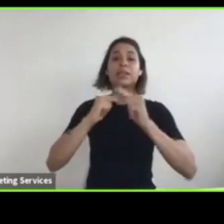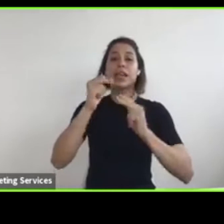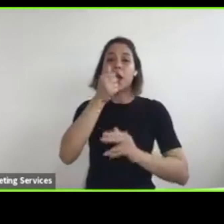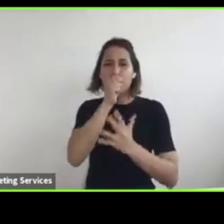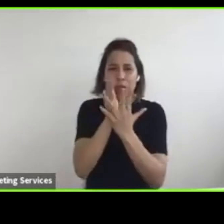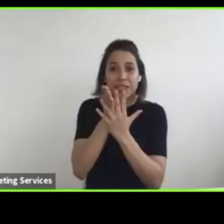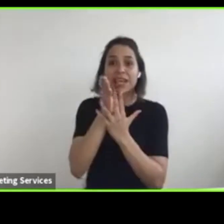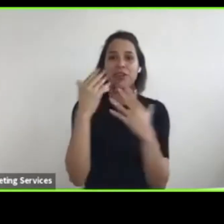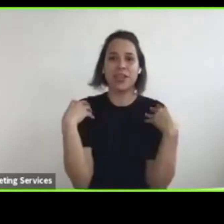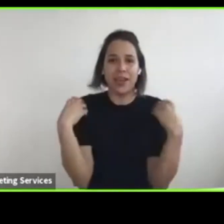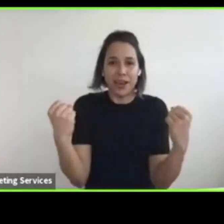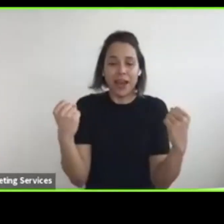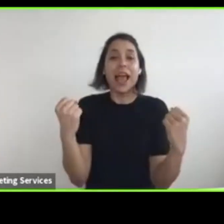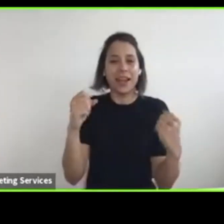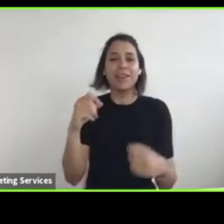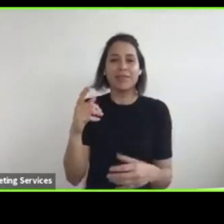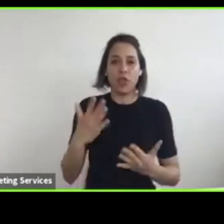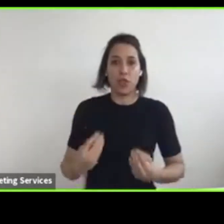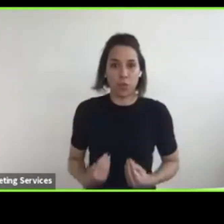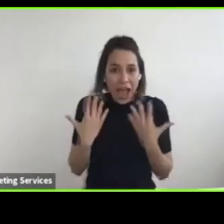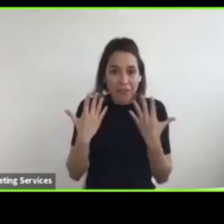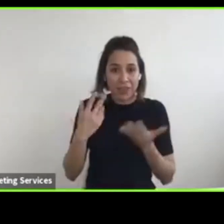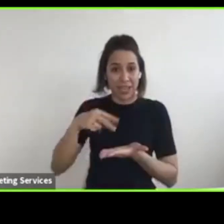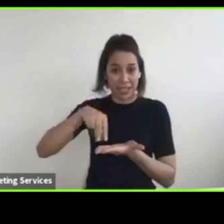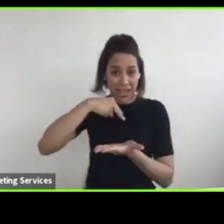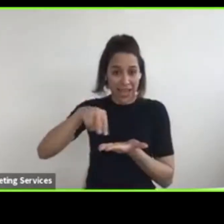DEFINITELY TAKEN A SHARP TURN AND HAS HIGHLIGHTED HOW MUCH WORK THERE IS TO